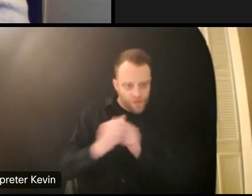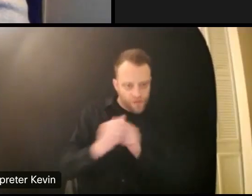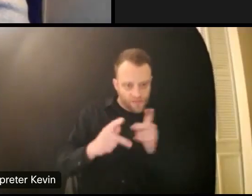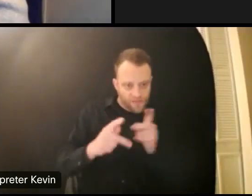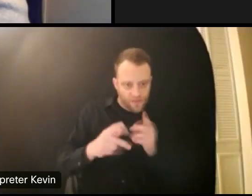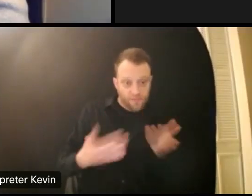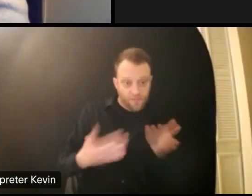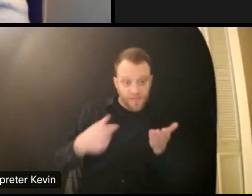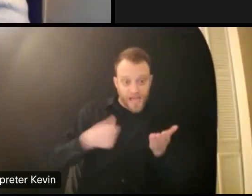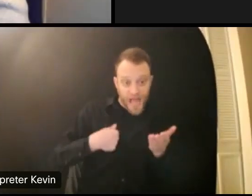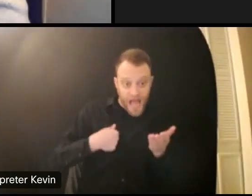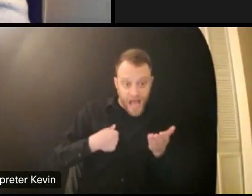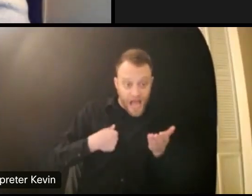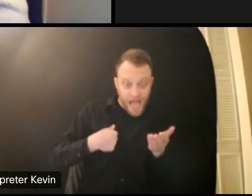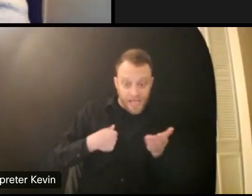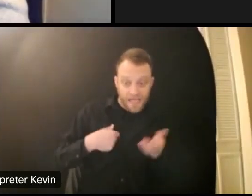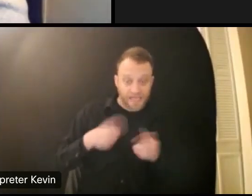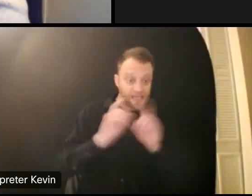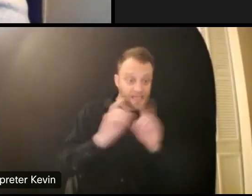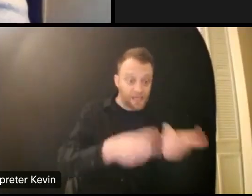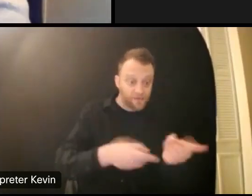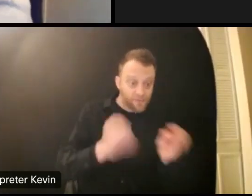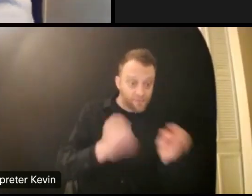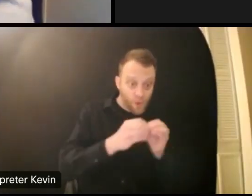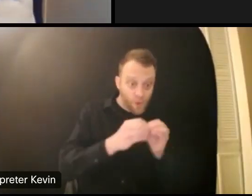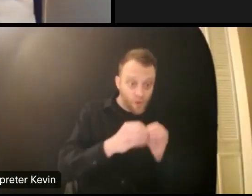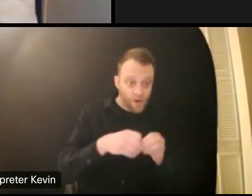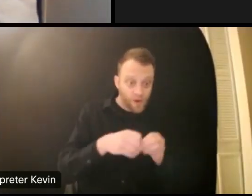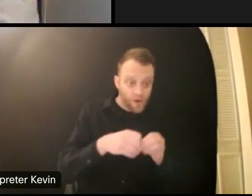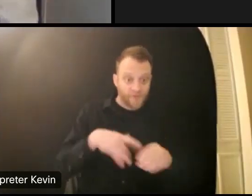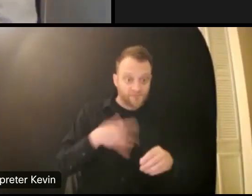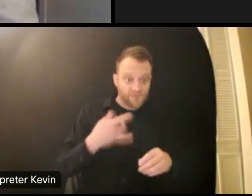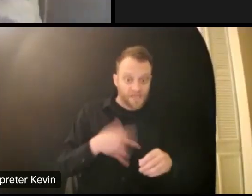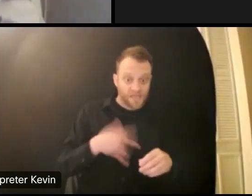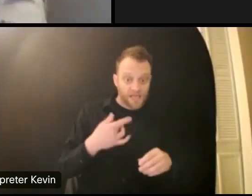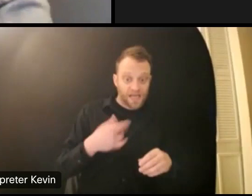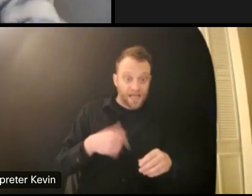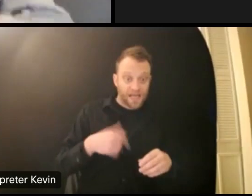way or bend over backwards until your spine is getting ready to snap but you know sometimes no